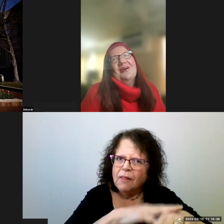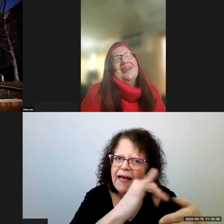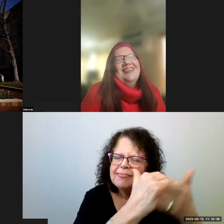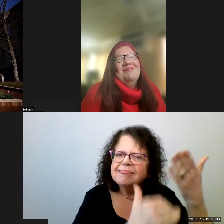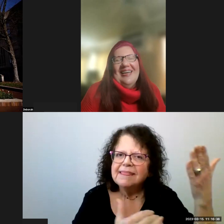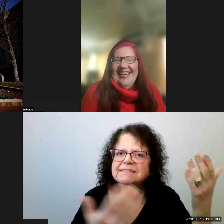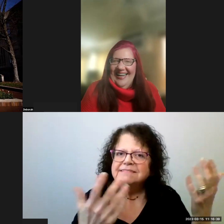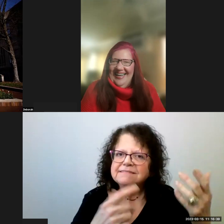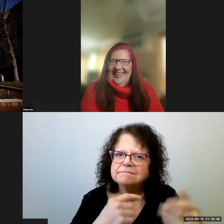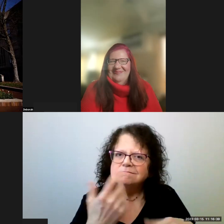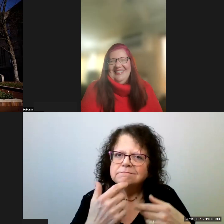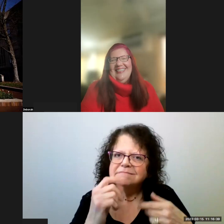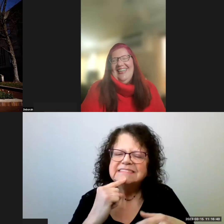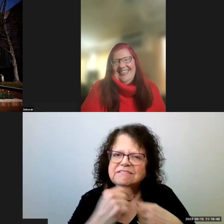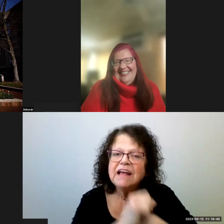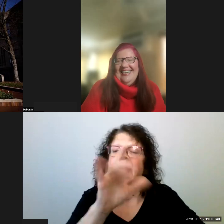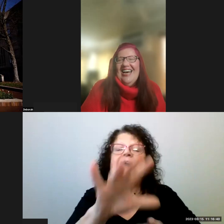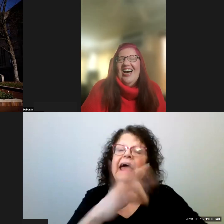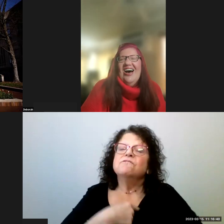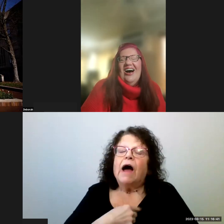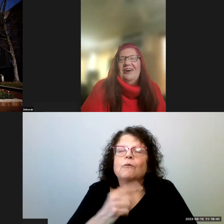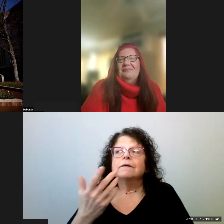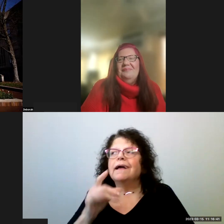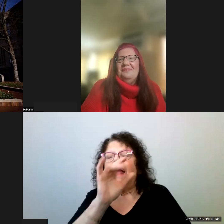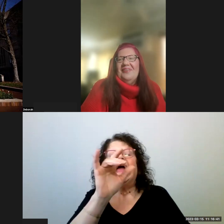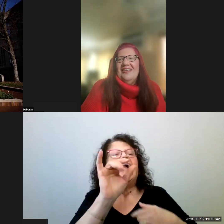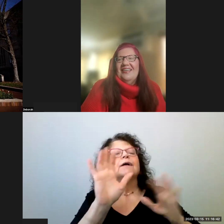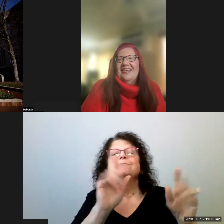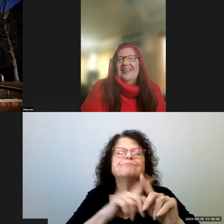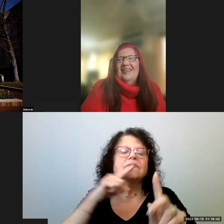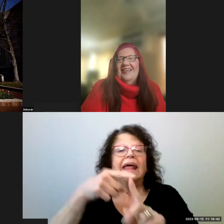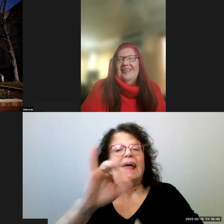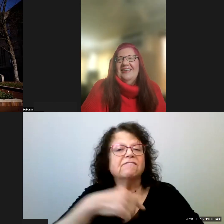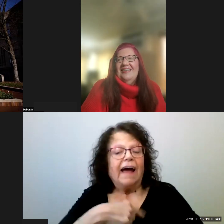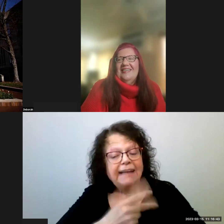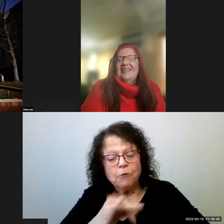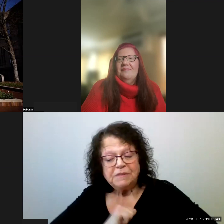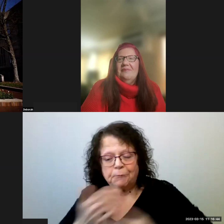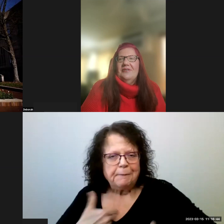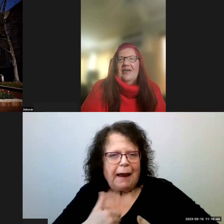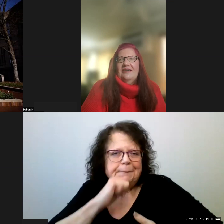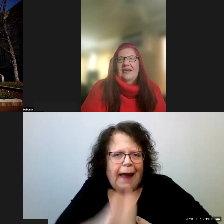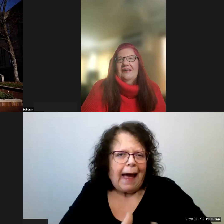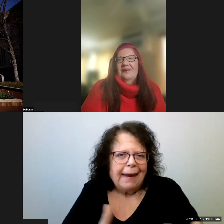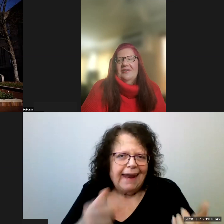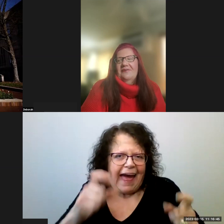I wouldn't be overweight. Nonetheless -- like I said, it's about protecting yourself and